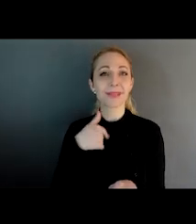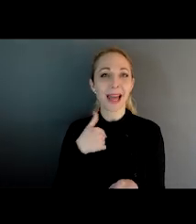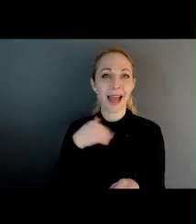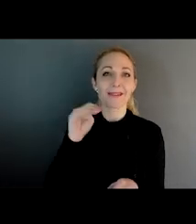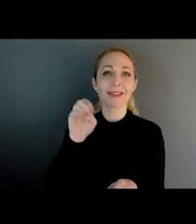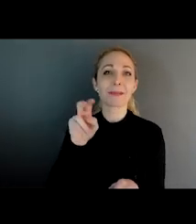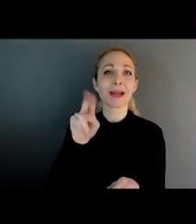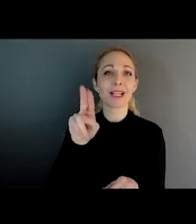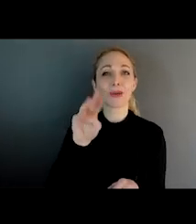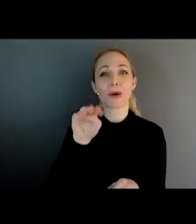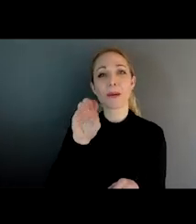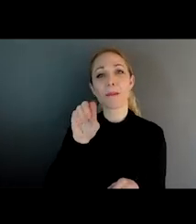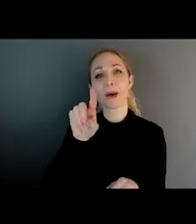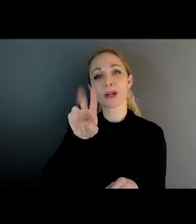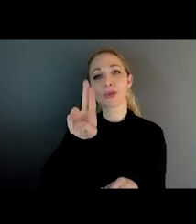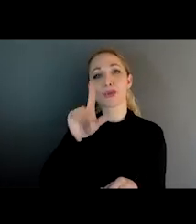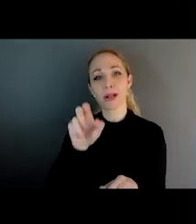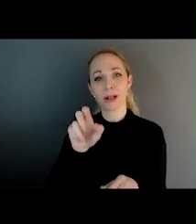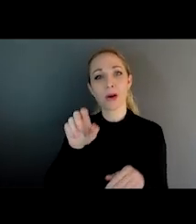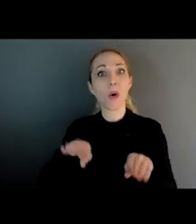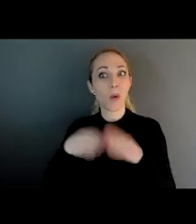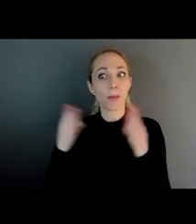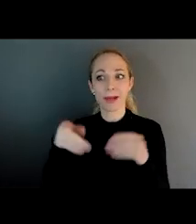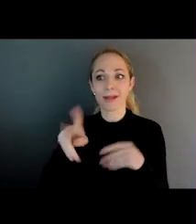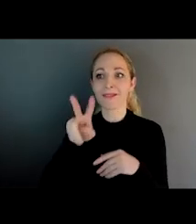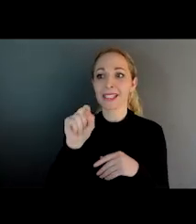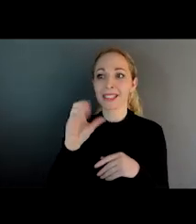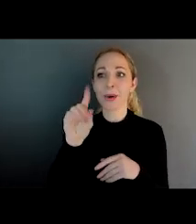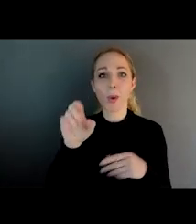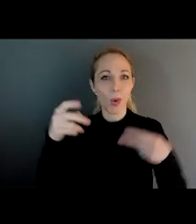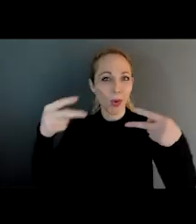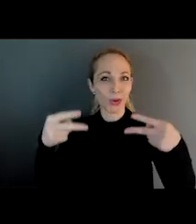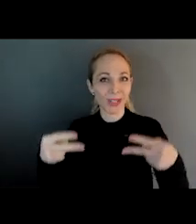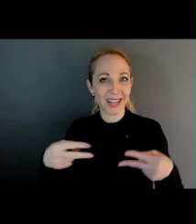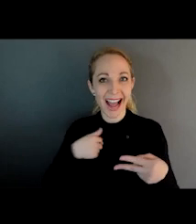I HAVE MY SCREEN ZOOMED IN BUT IF YOU HAVE ANY TROUBLE